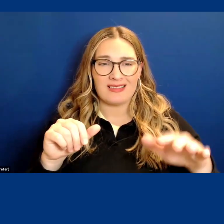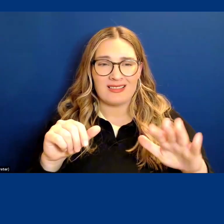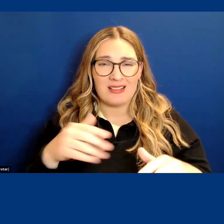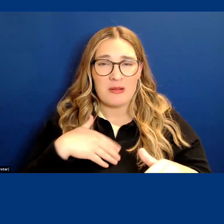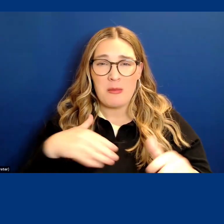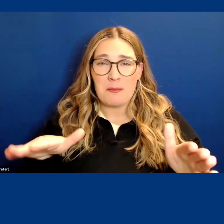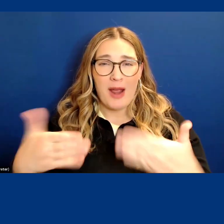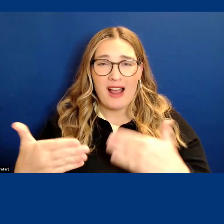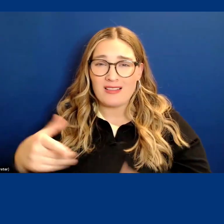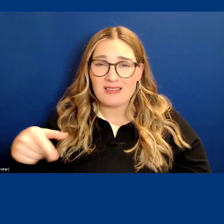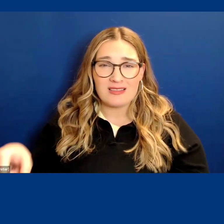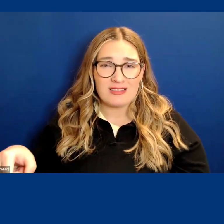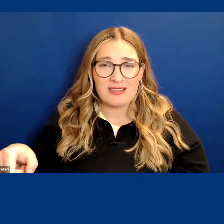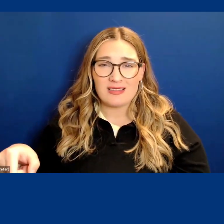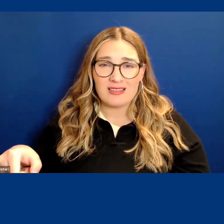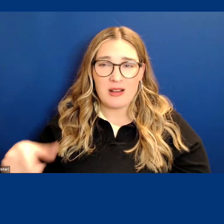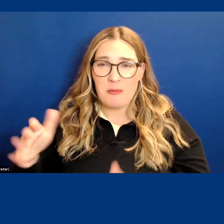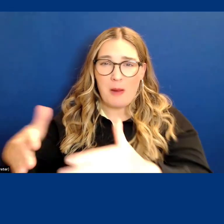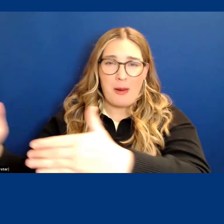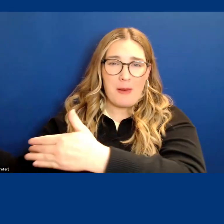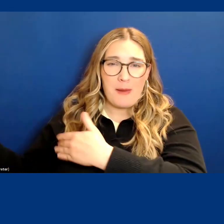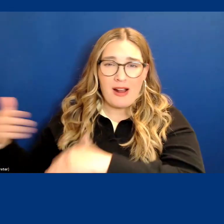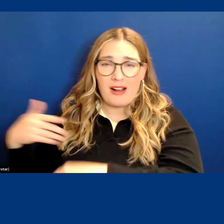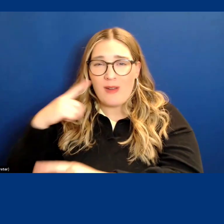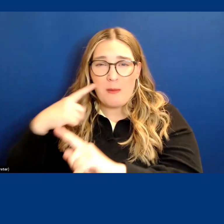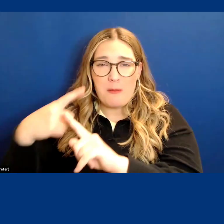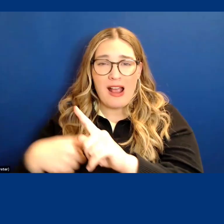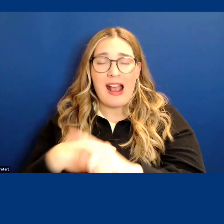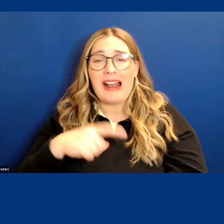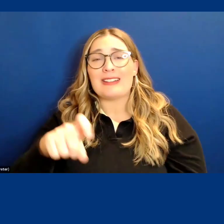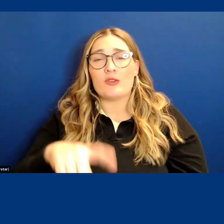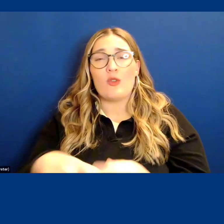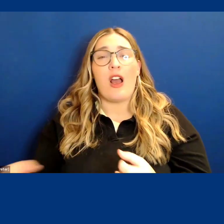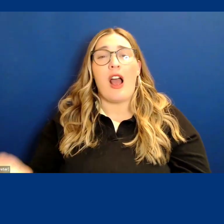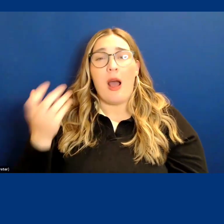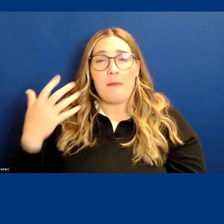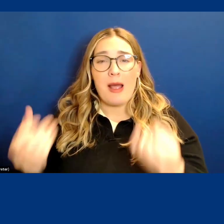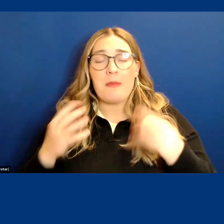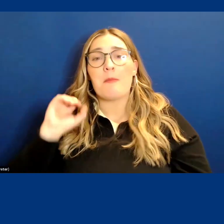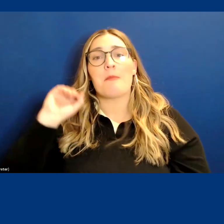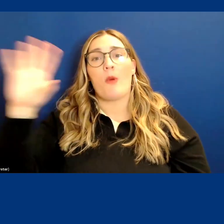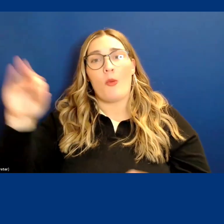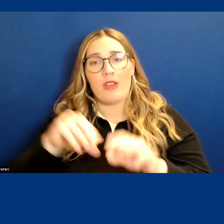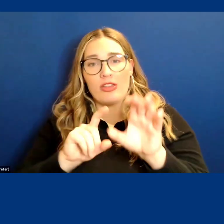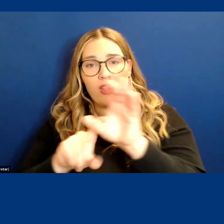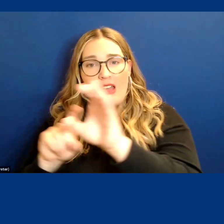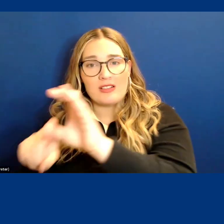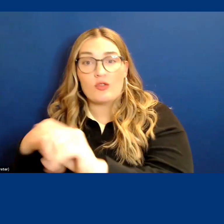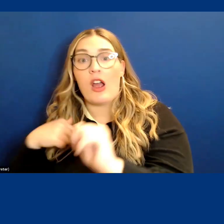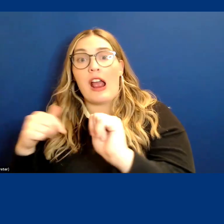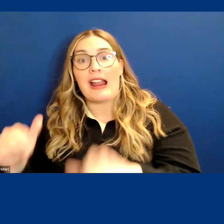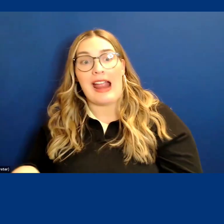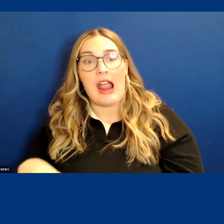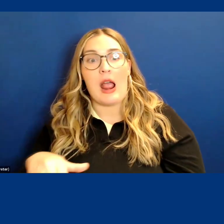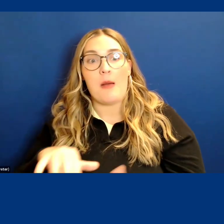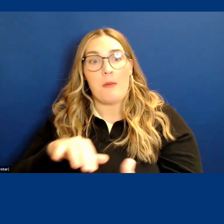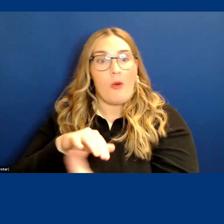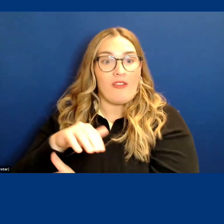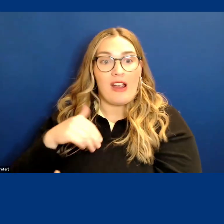floor for months. Right. And like, I need you to unpack them and put them in the closet so that I can move this and have a walkway to get through with the baby.